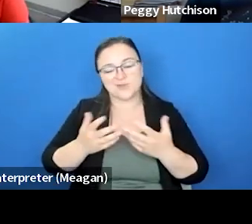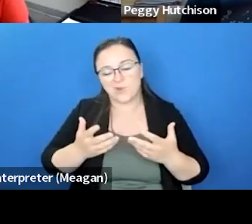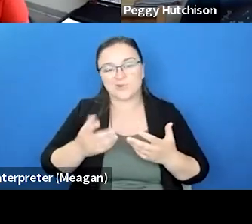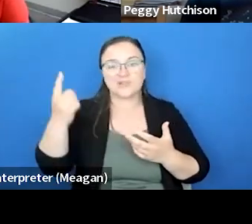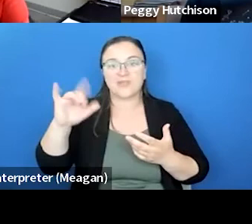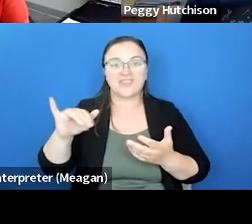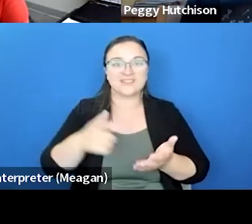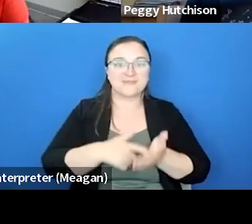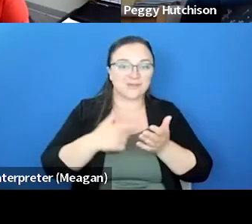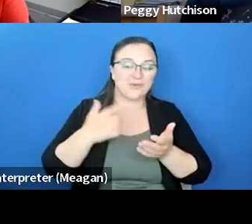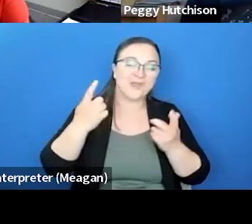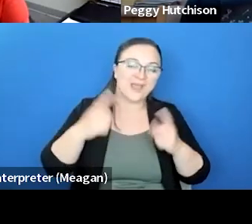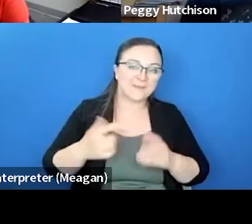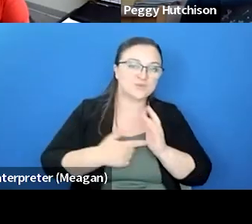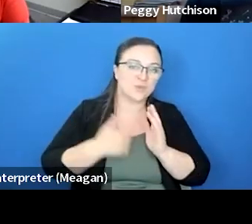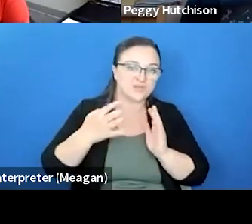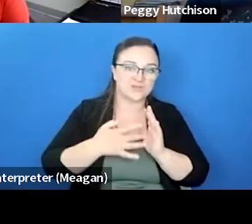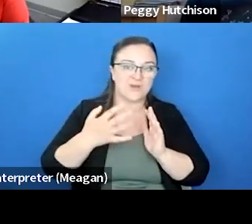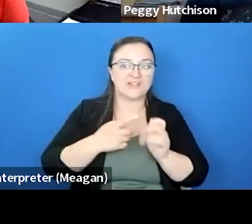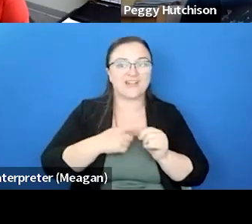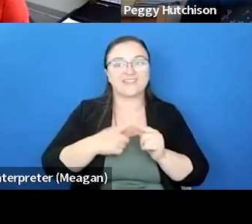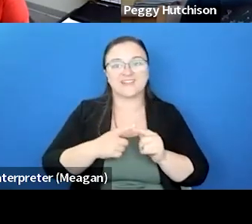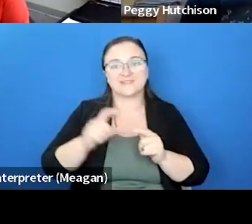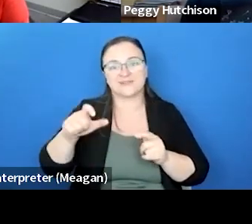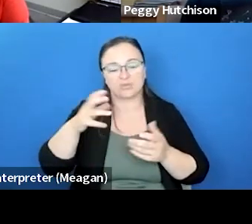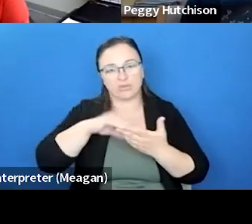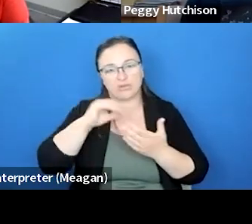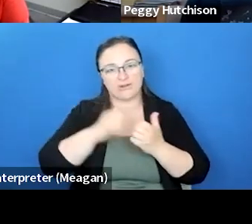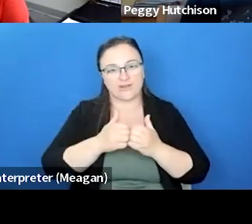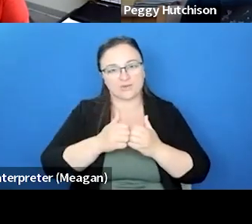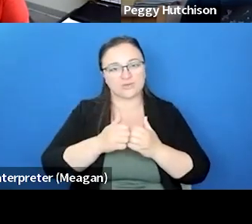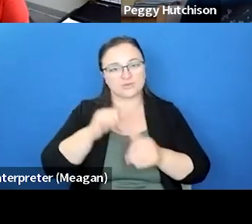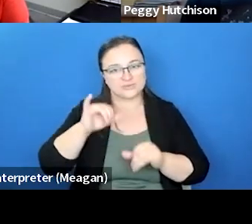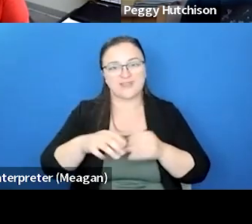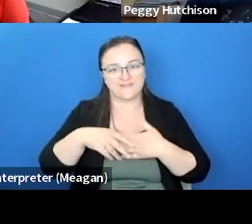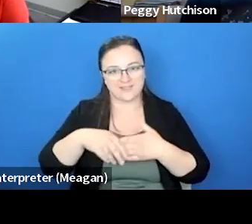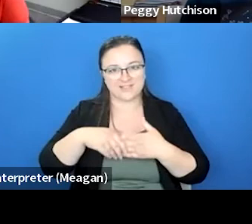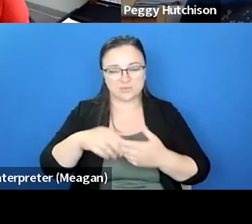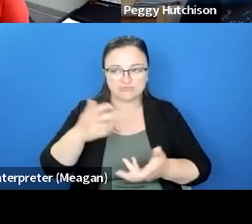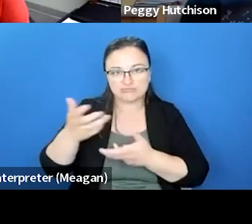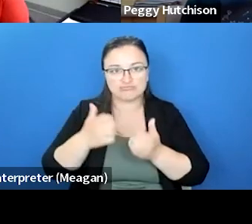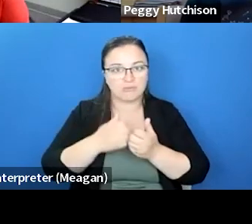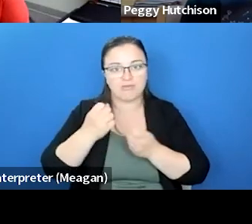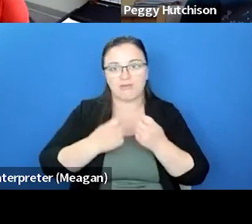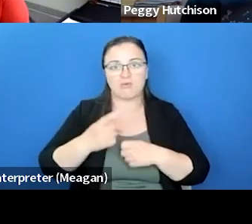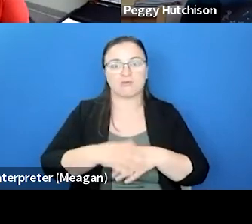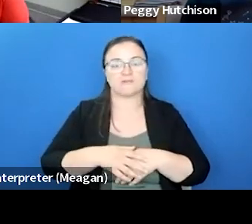happens every once in a while, then it's just learning how to be flexible and you know, working with everybody else and everybody's schedules.